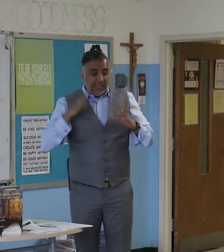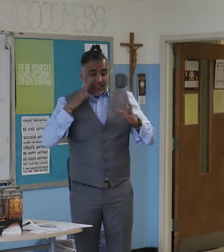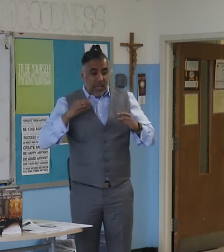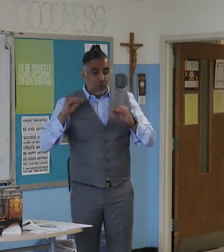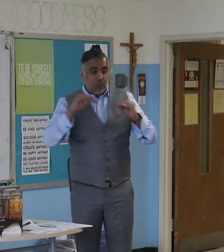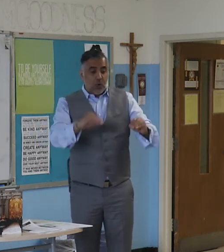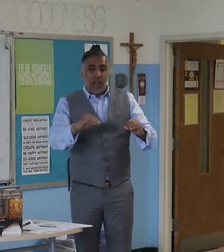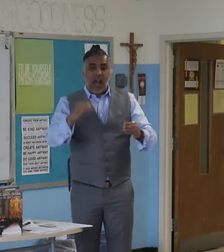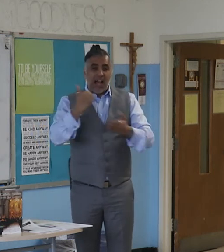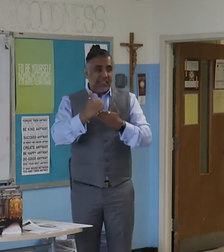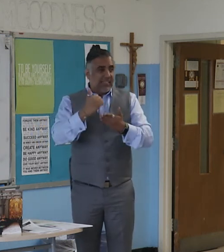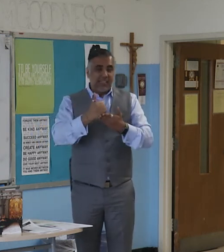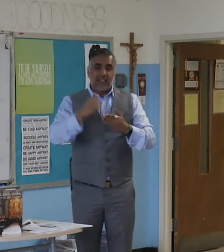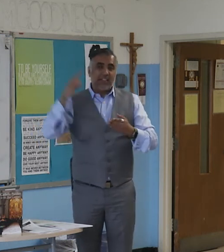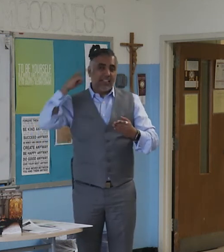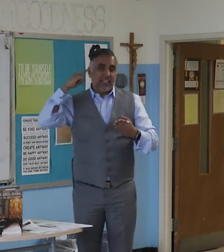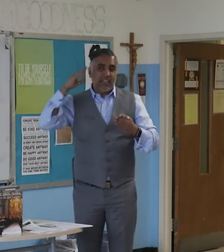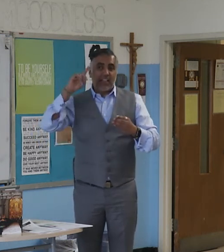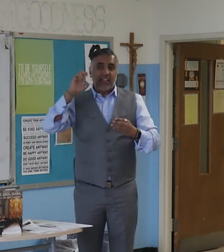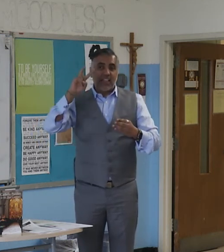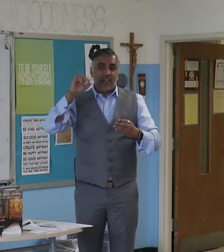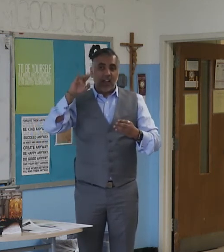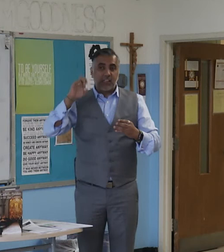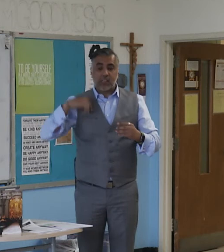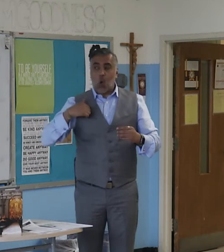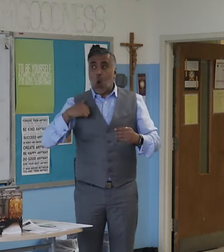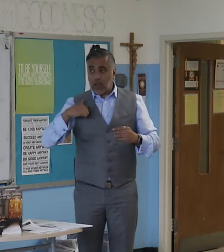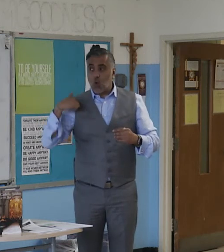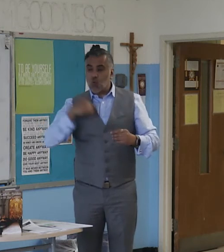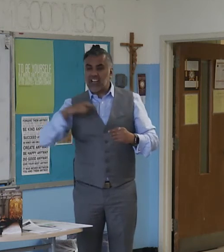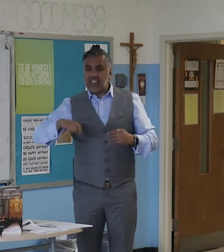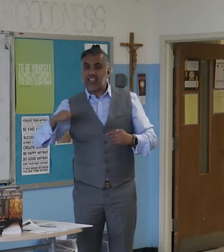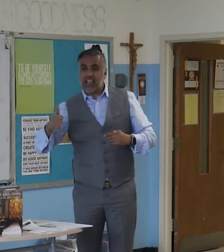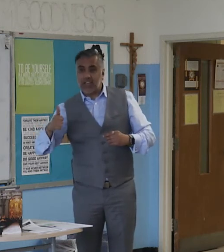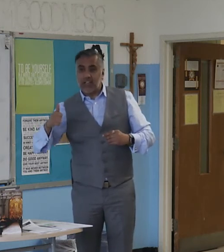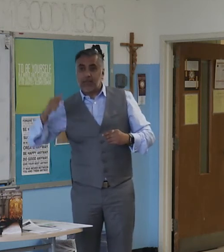devices; you know, saying "ok, were going to need ten," and within the month they